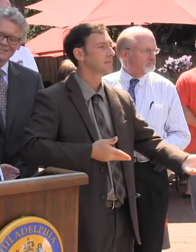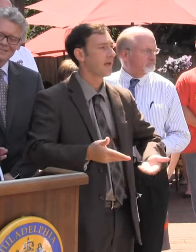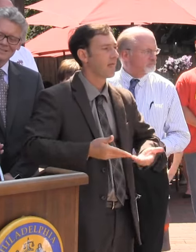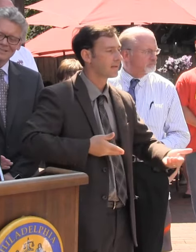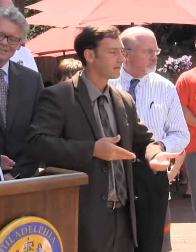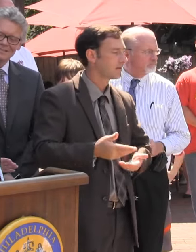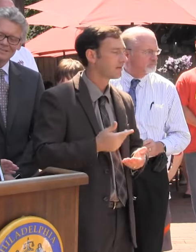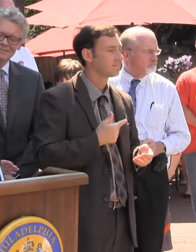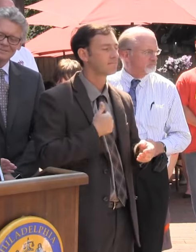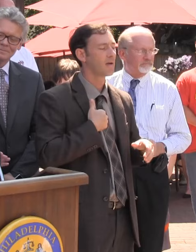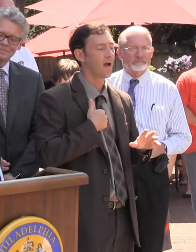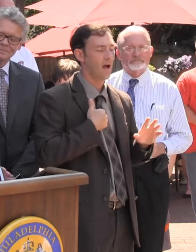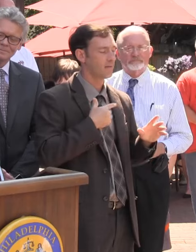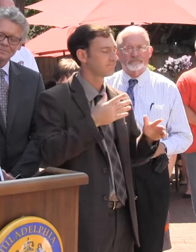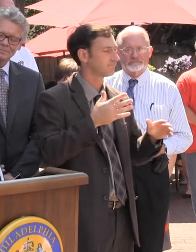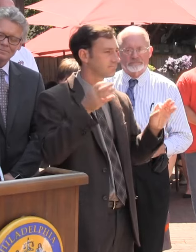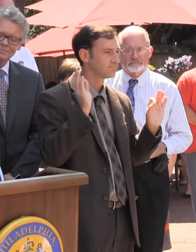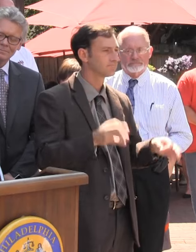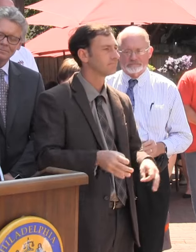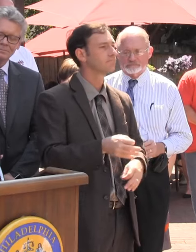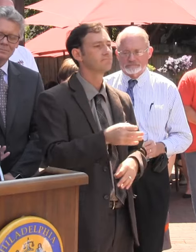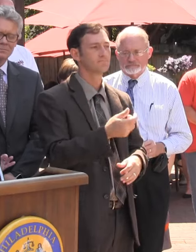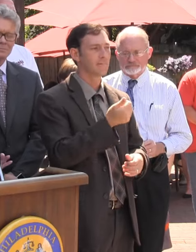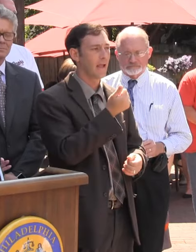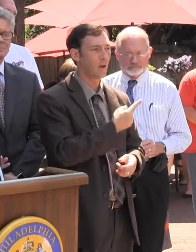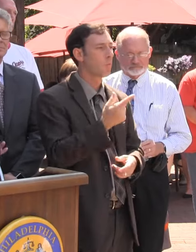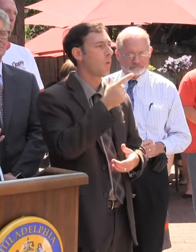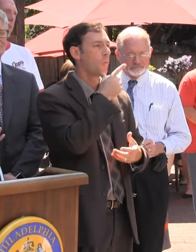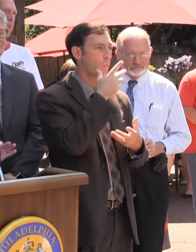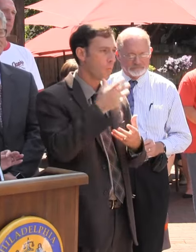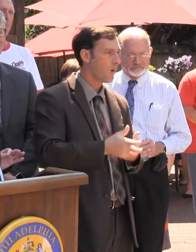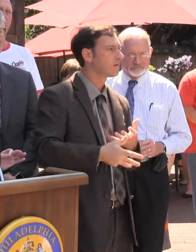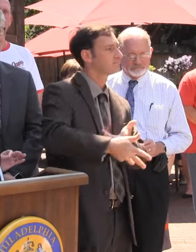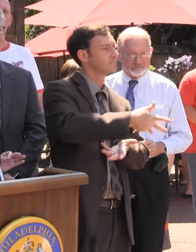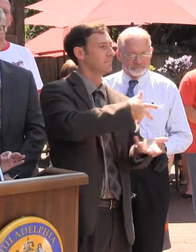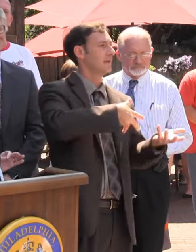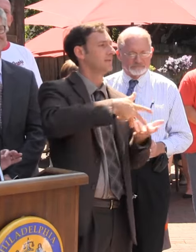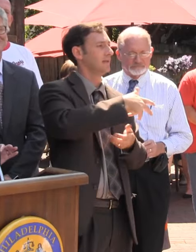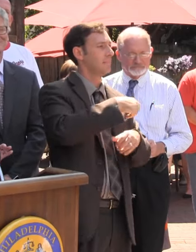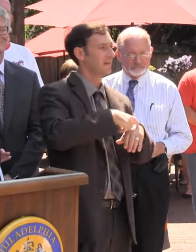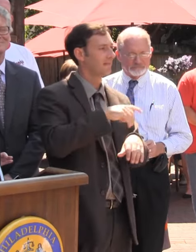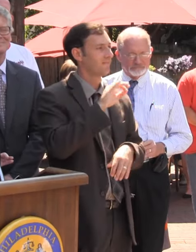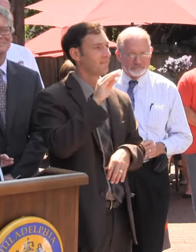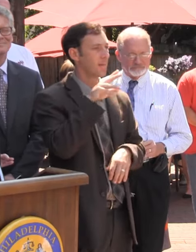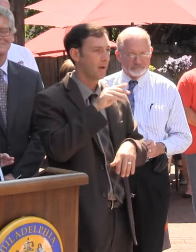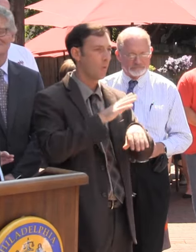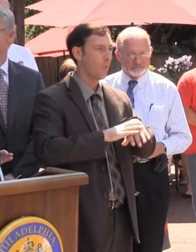I have no doubt that anyone who chooses to spend time in Fairmount, on September 26th